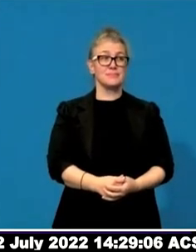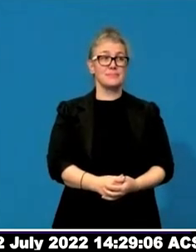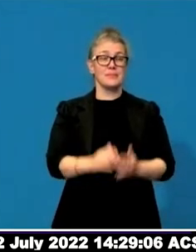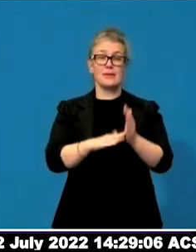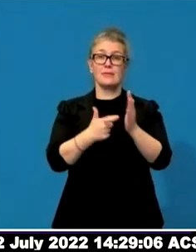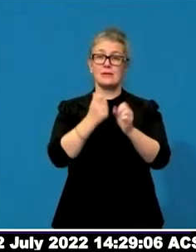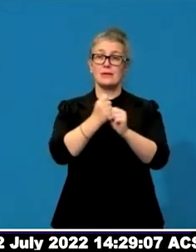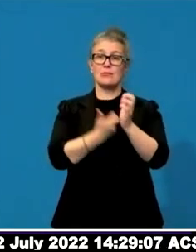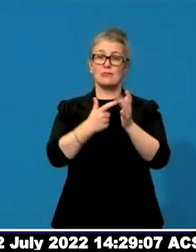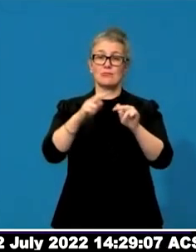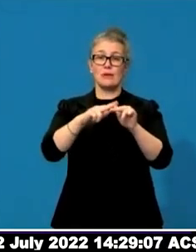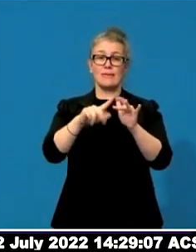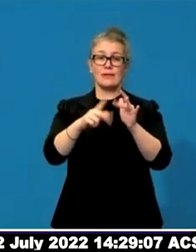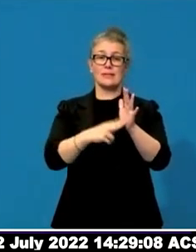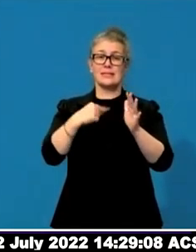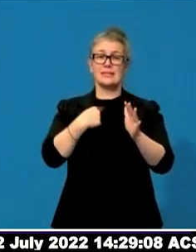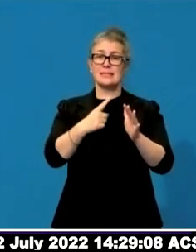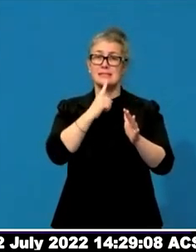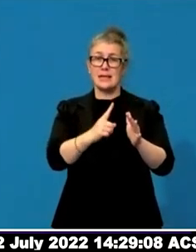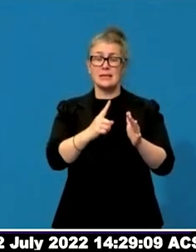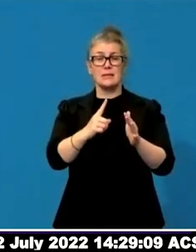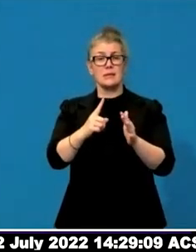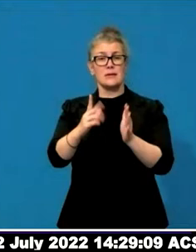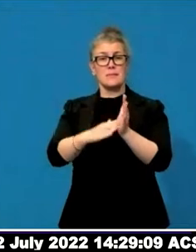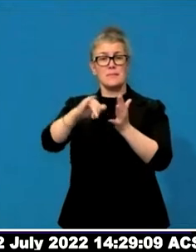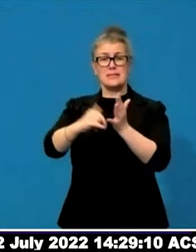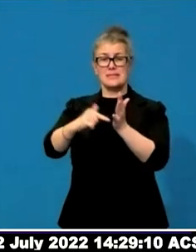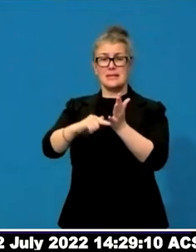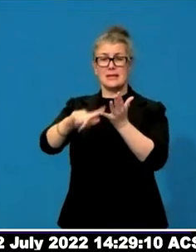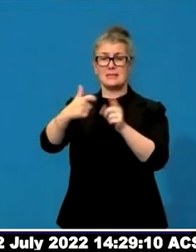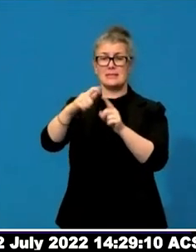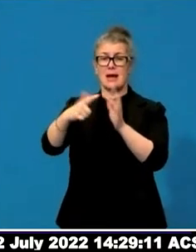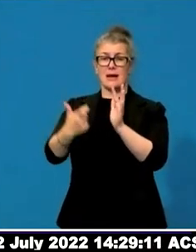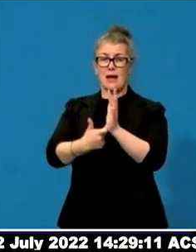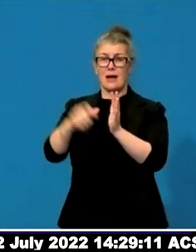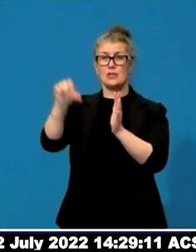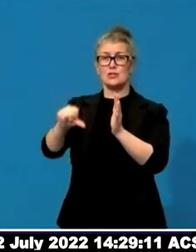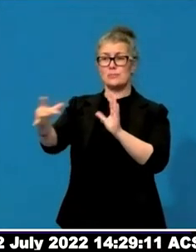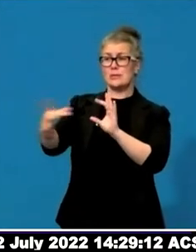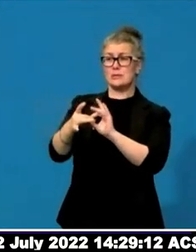is supposed to be online representing this witness. By telephone?